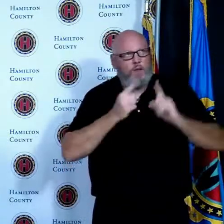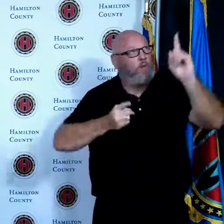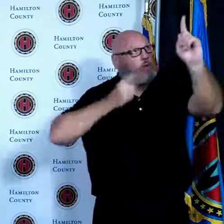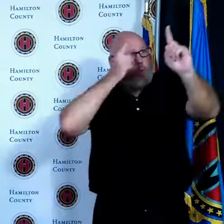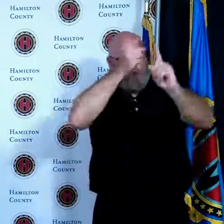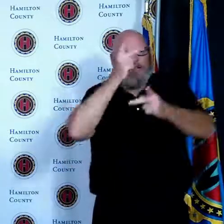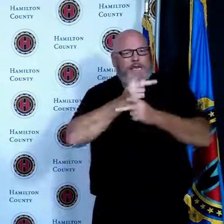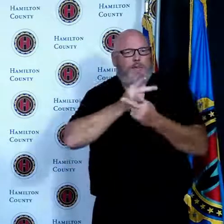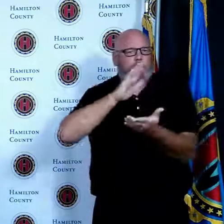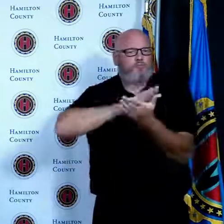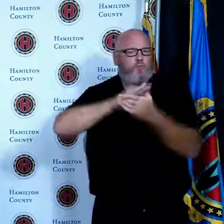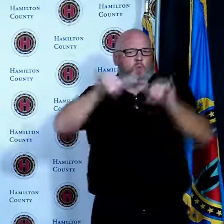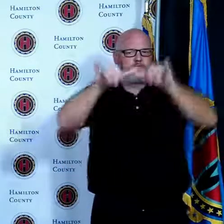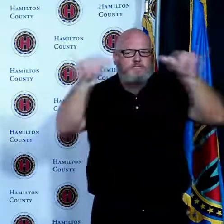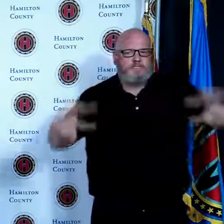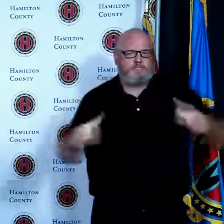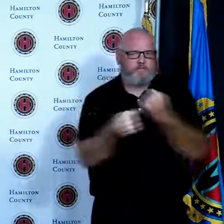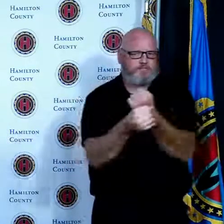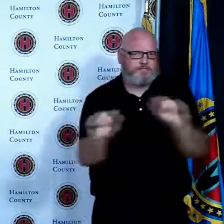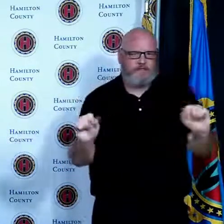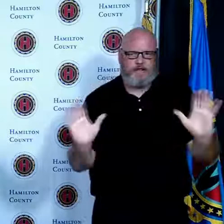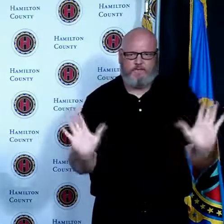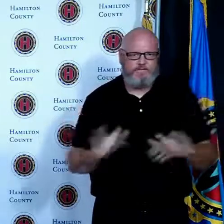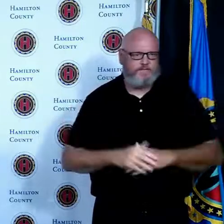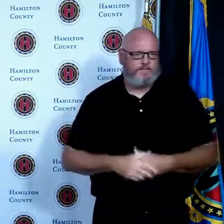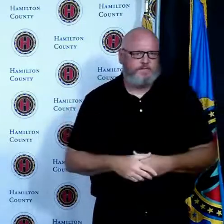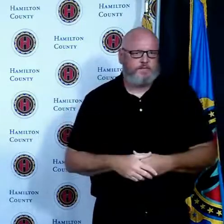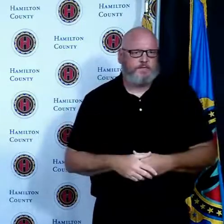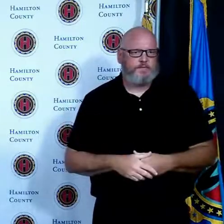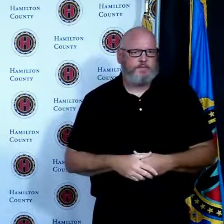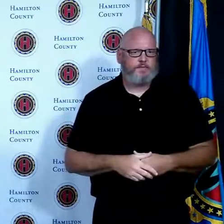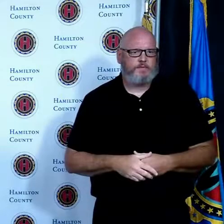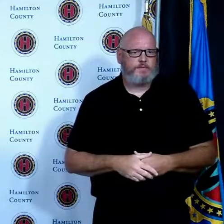questions for you good morning Greg a couple of quick